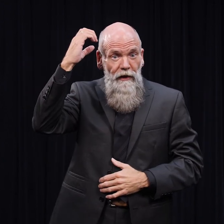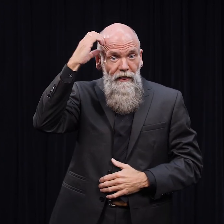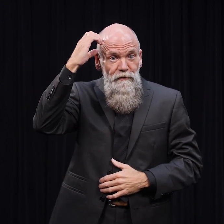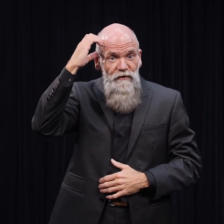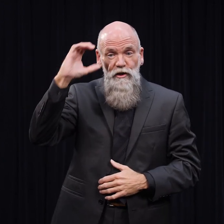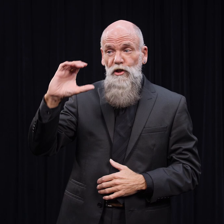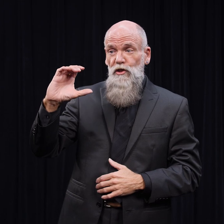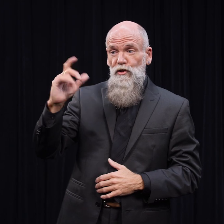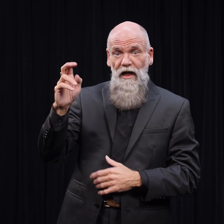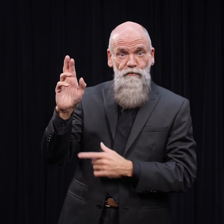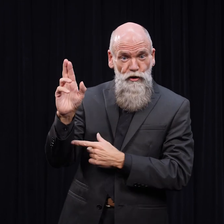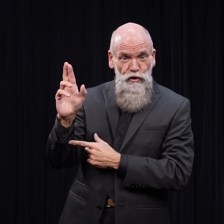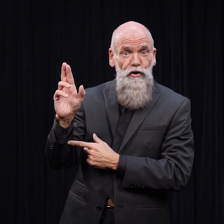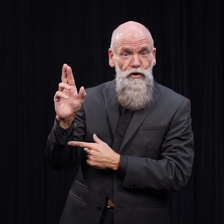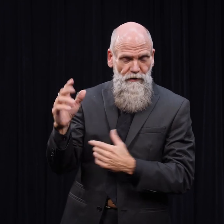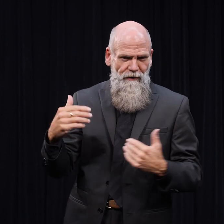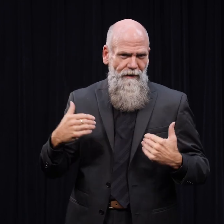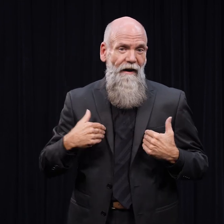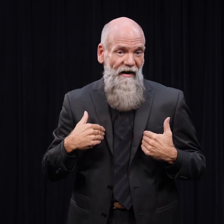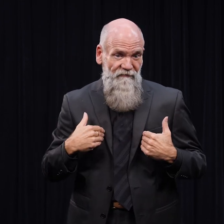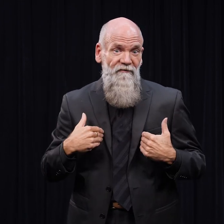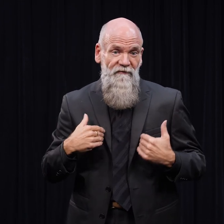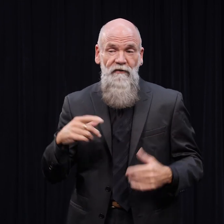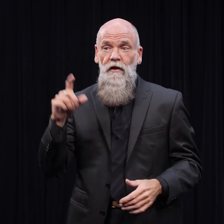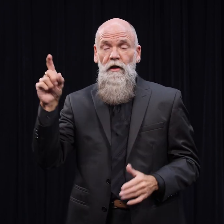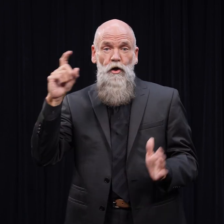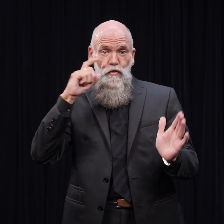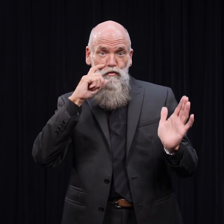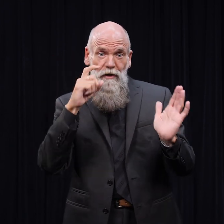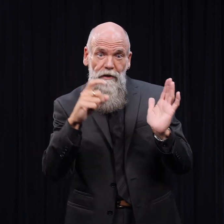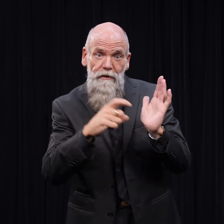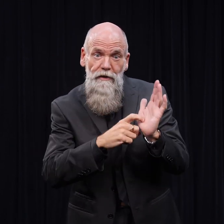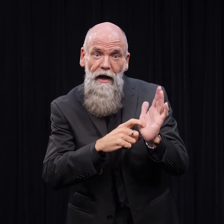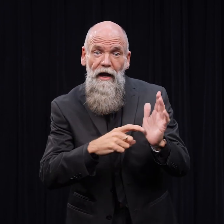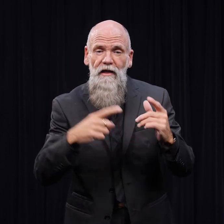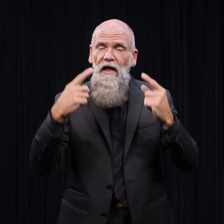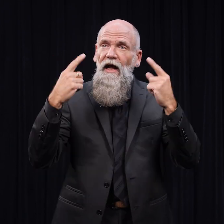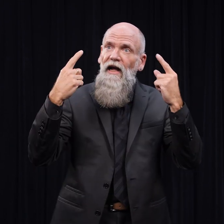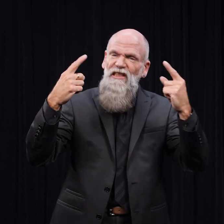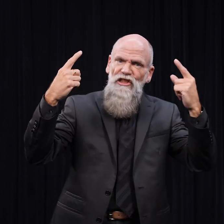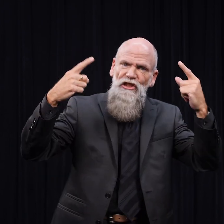Clemson University has its own chapter and recognizes the awesome